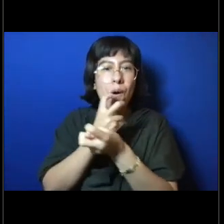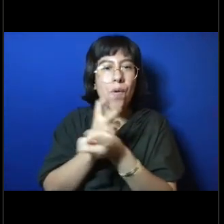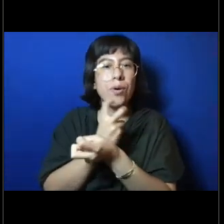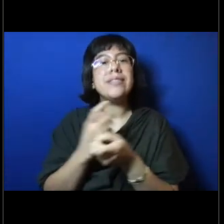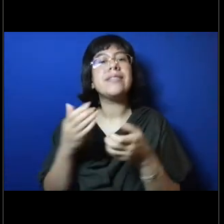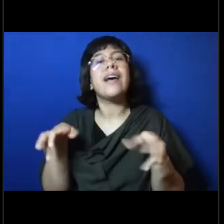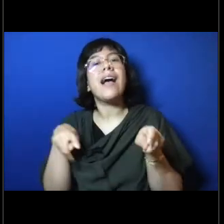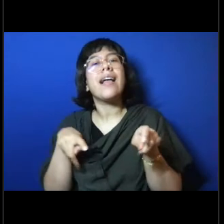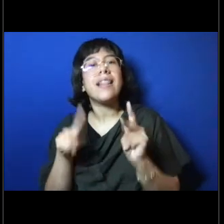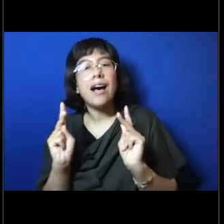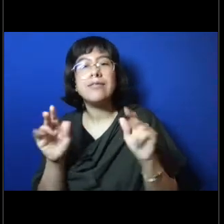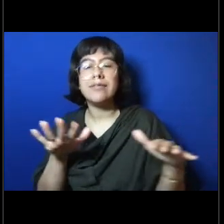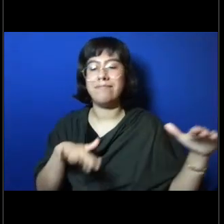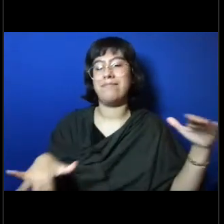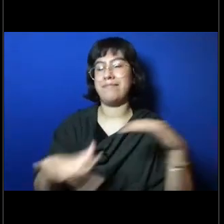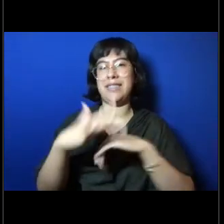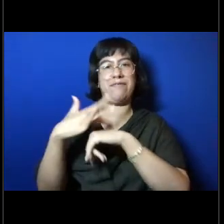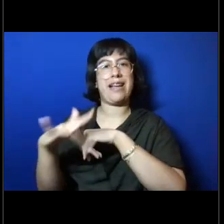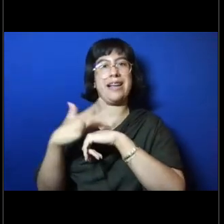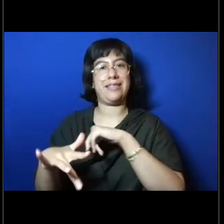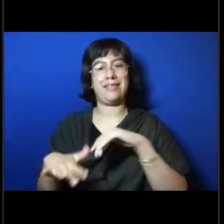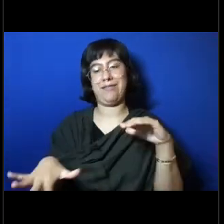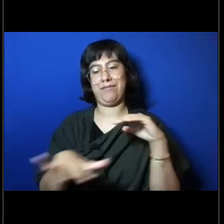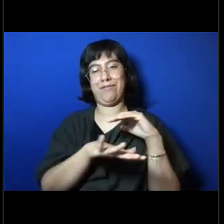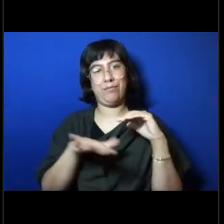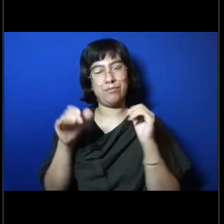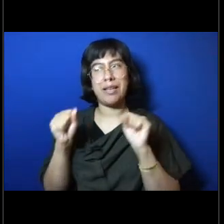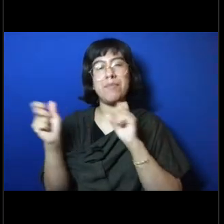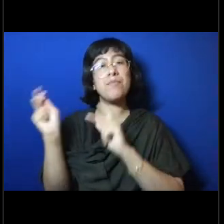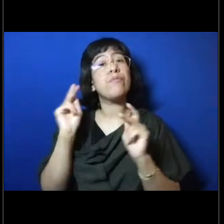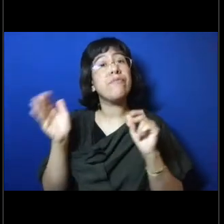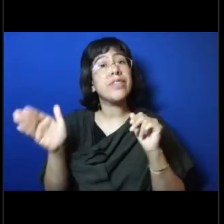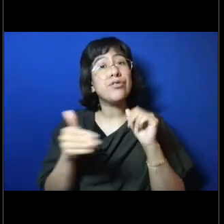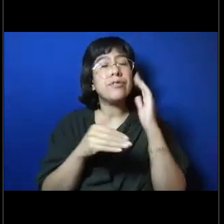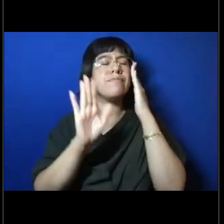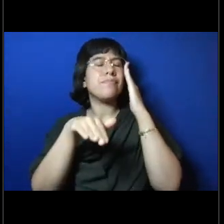while it's using the bottom. [Grace] Dave can I just ask you to explain